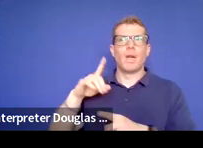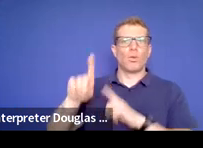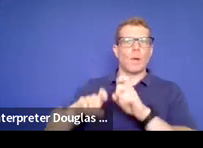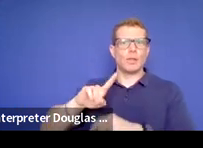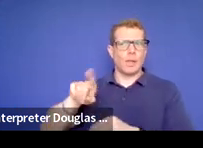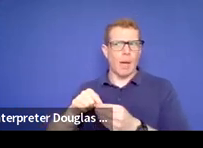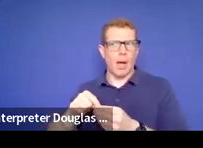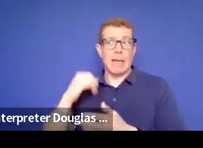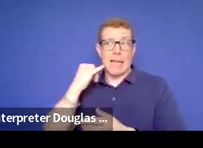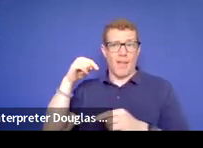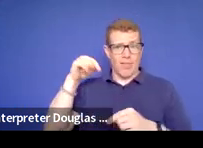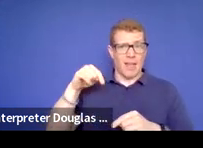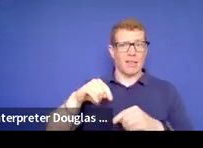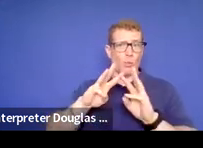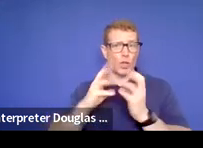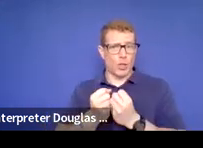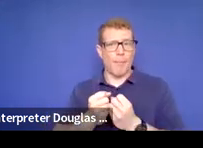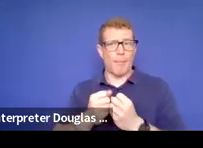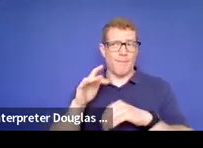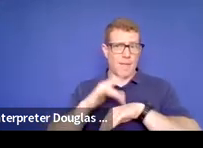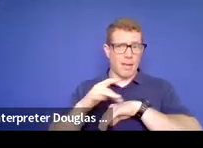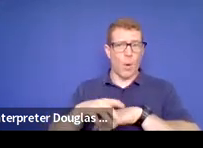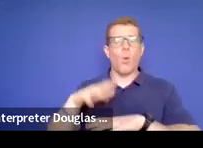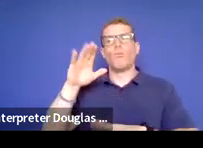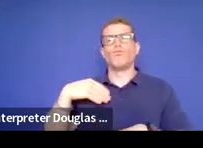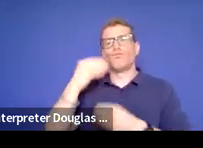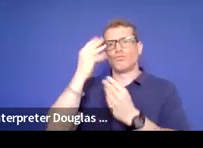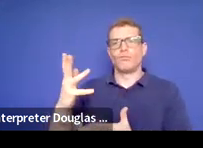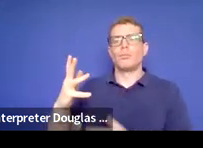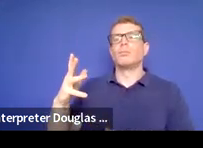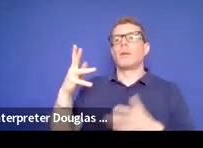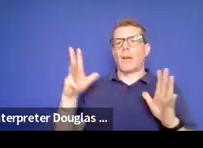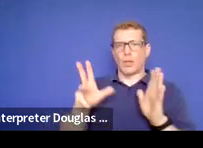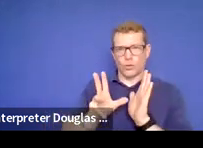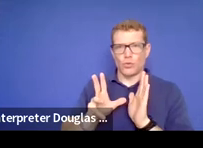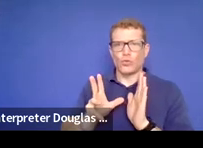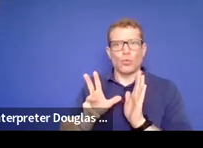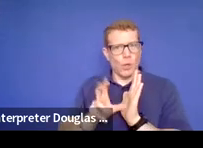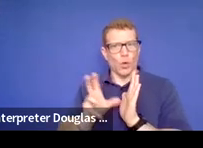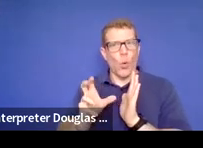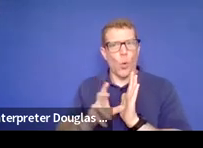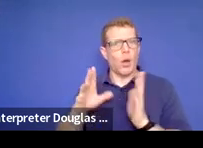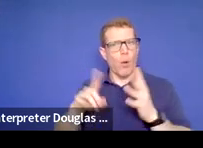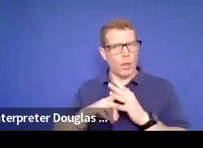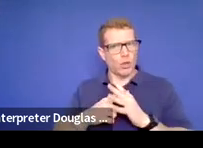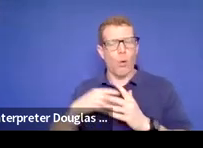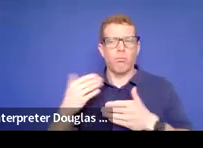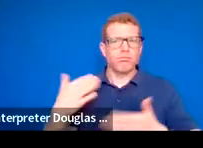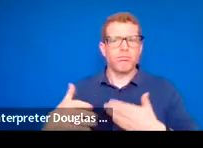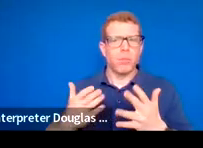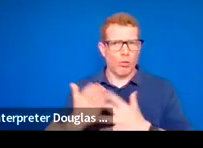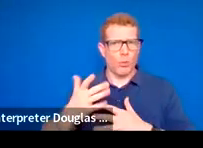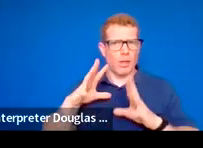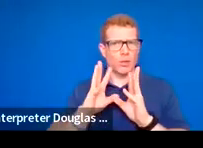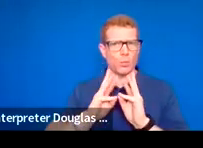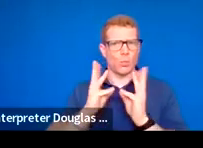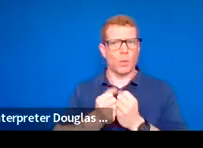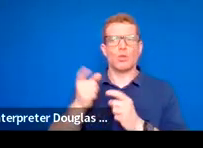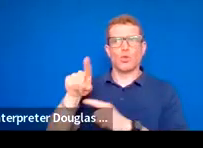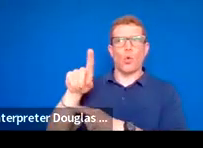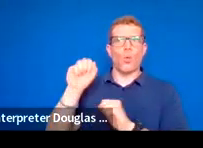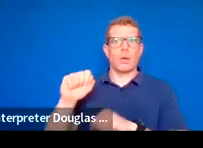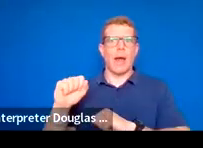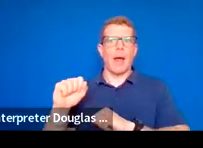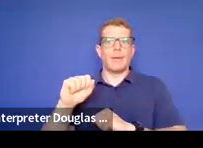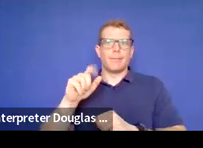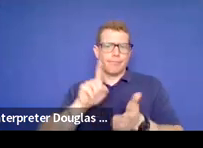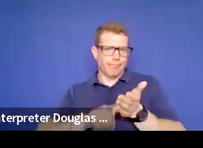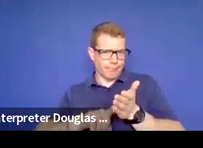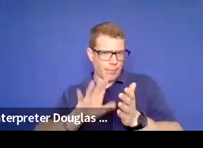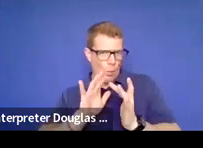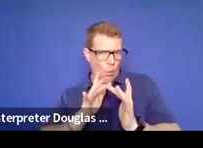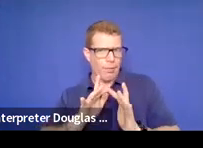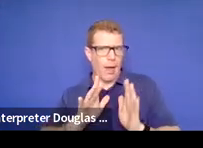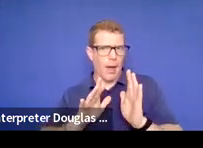It's gonna be uploaded to our Youtube channel and all recordings and documents will be linked on our conference schedule that you guys have which is i'll.